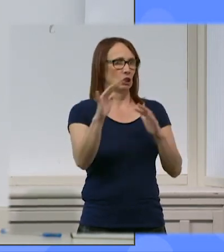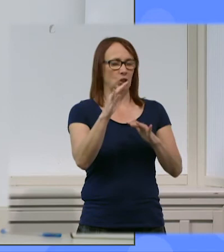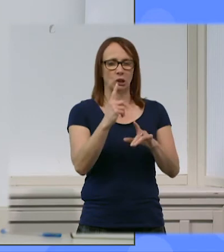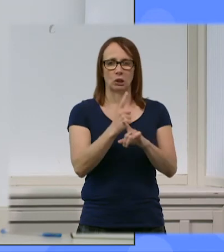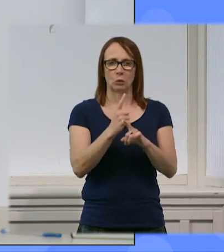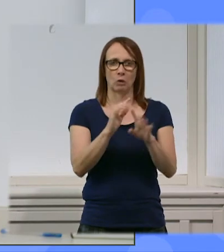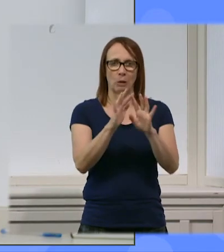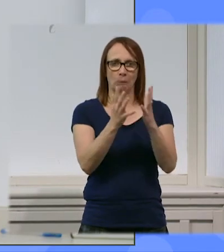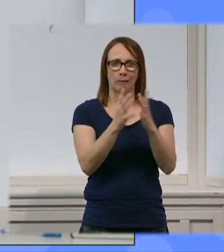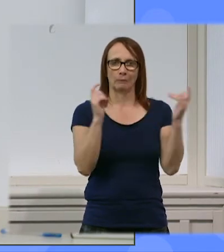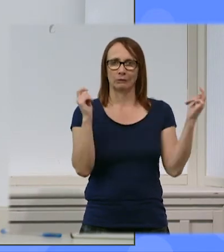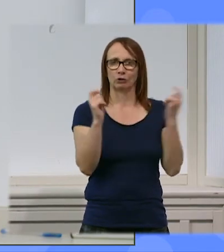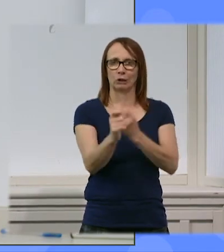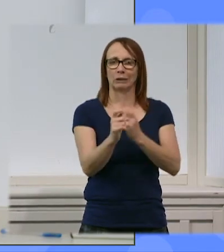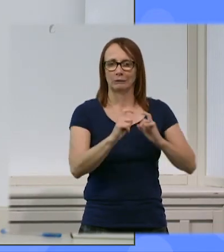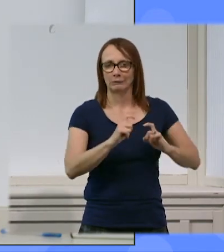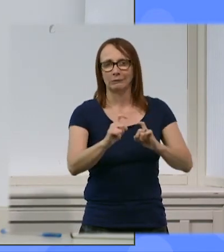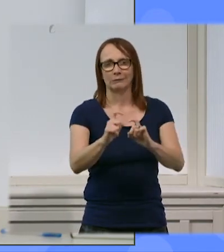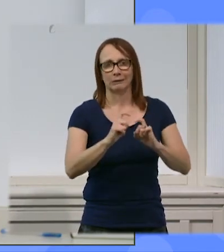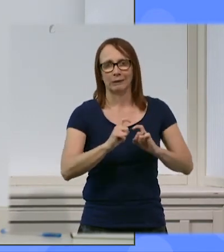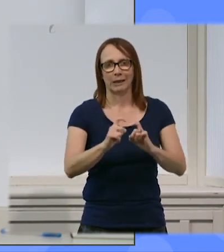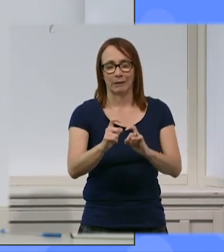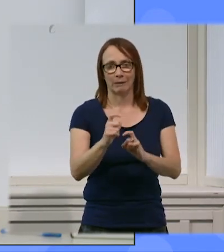clear that a lot of people are realising that this is a challenge that faces